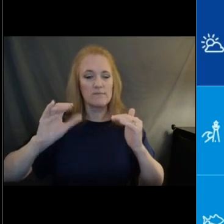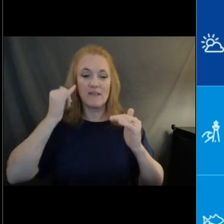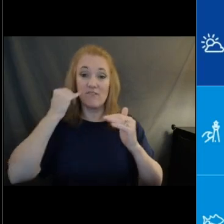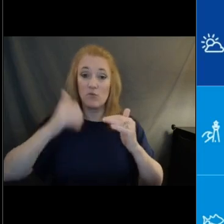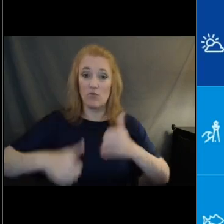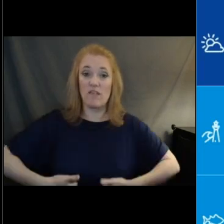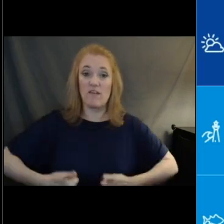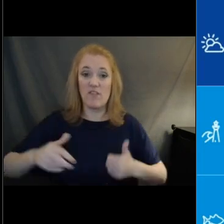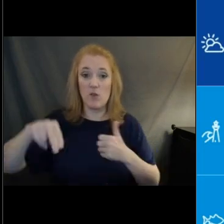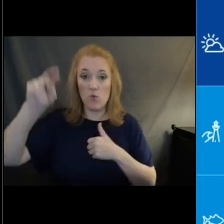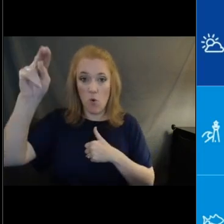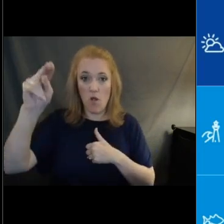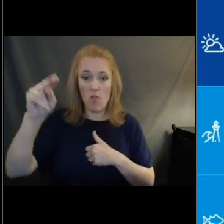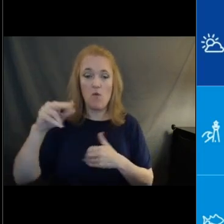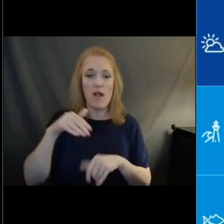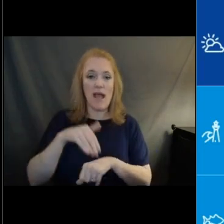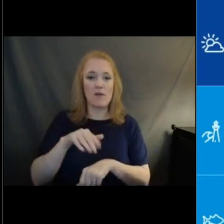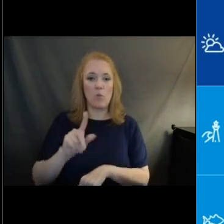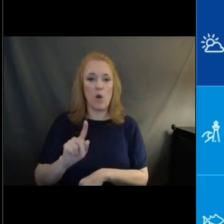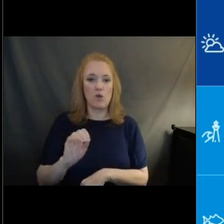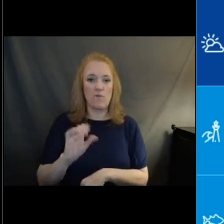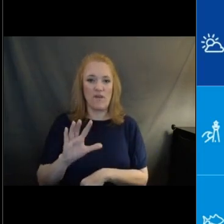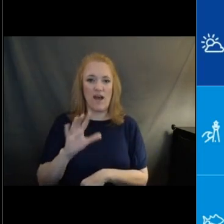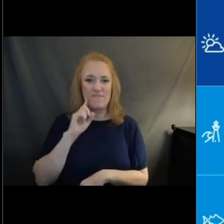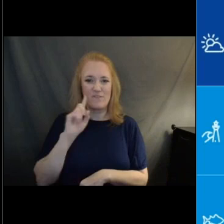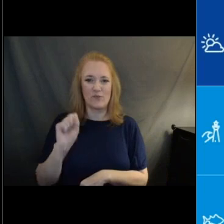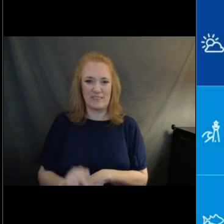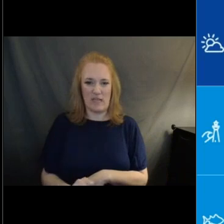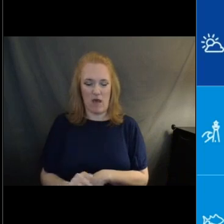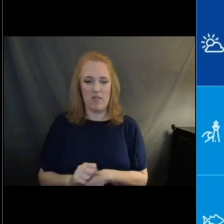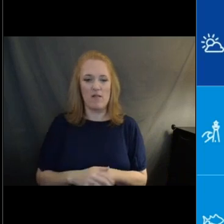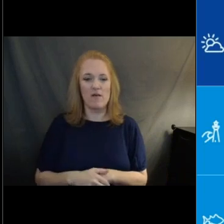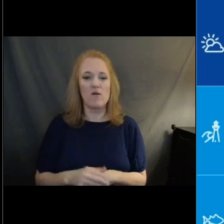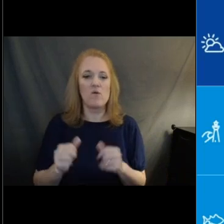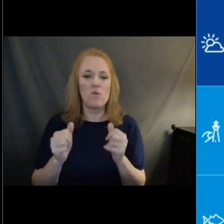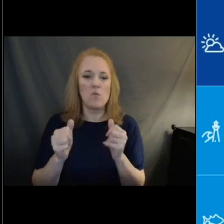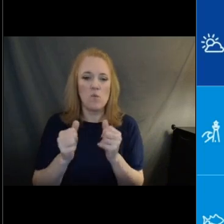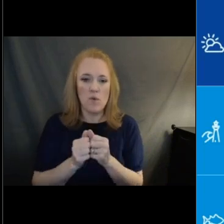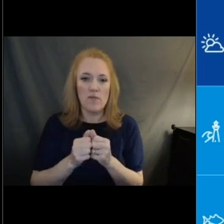and at or above 105 if you live in the South, with corresponding overnight temperatures